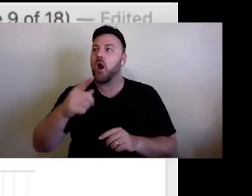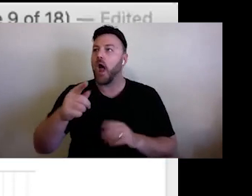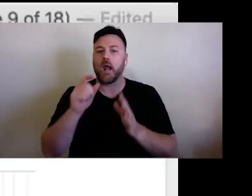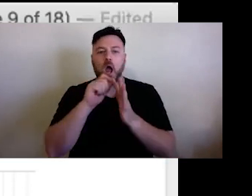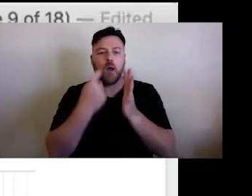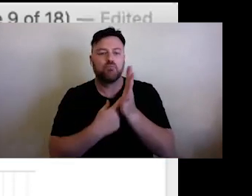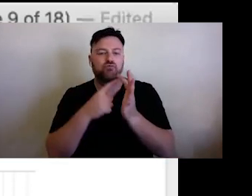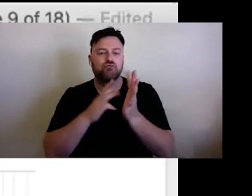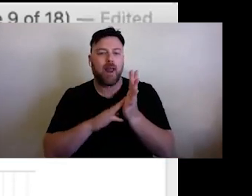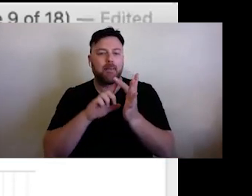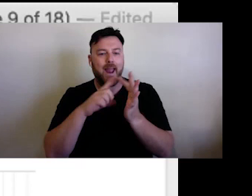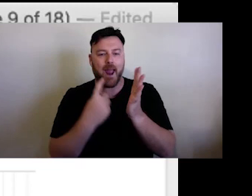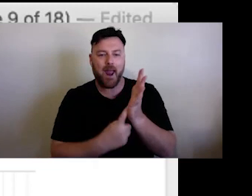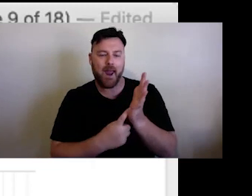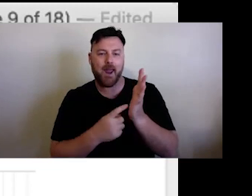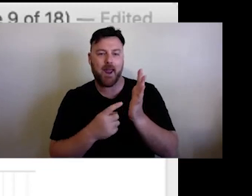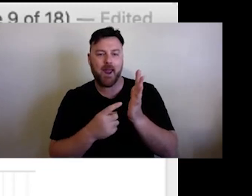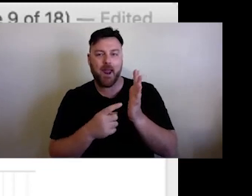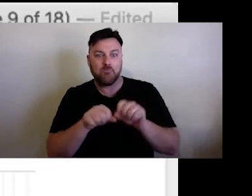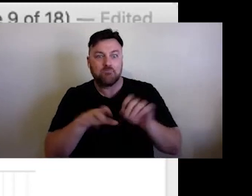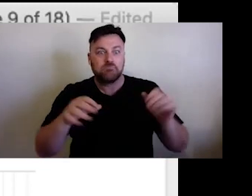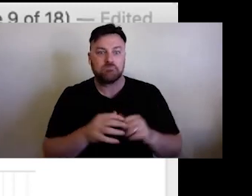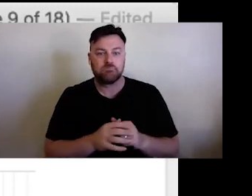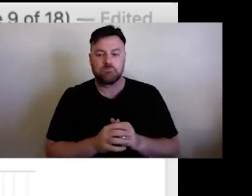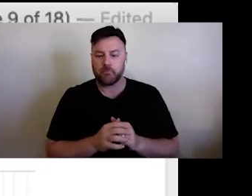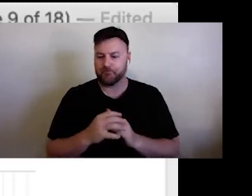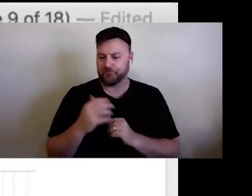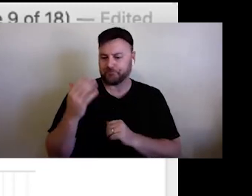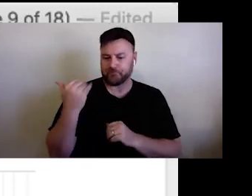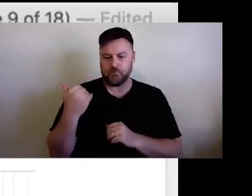Orchestra ronl have been doing that I believe with their home casts. I'd